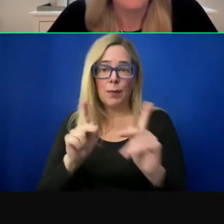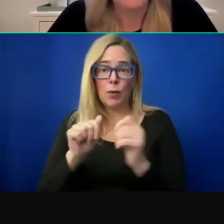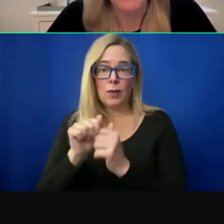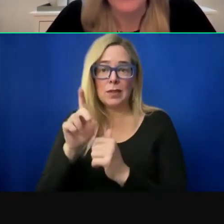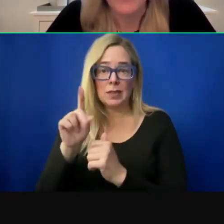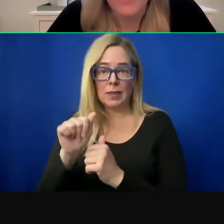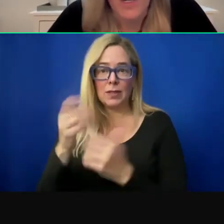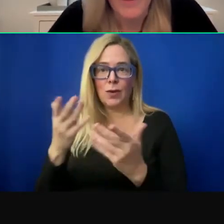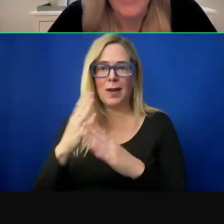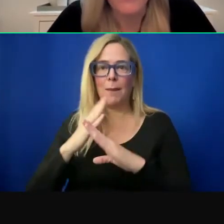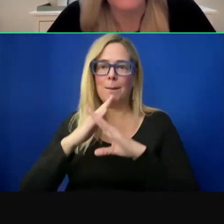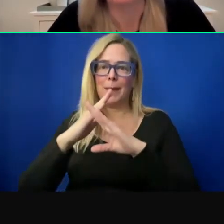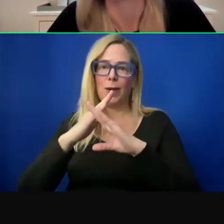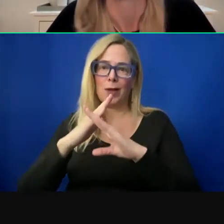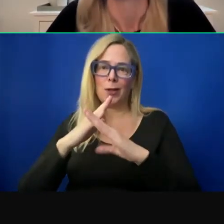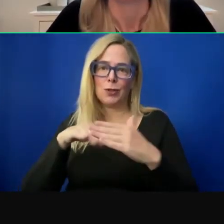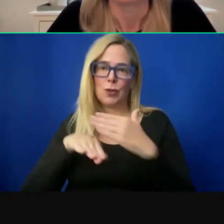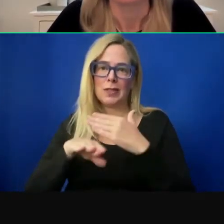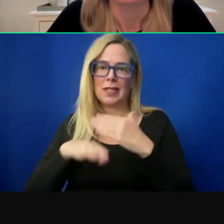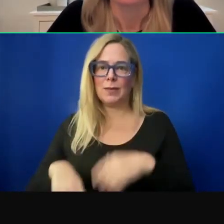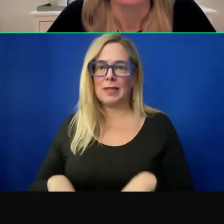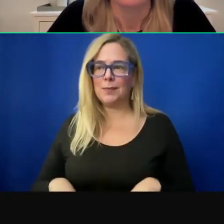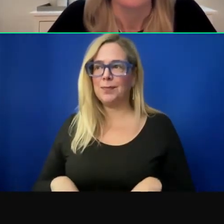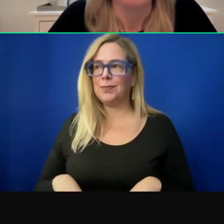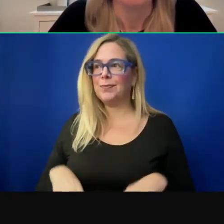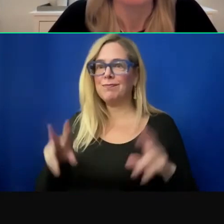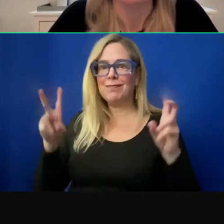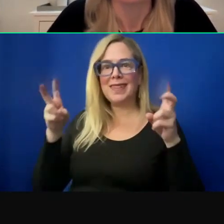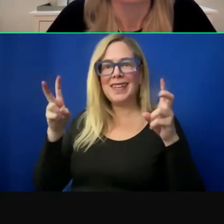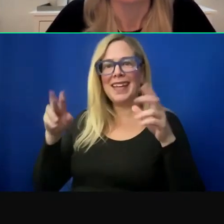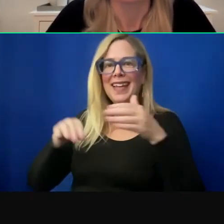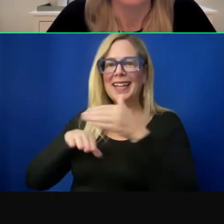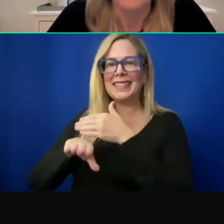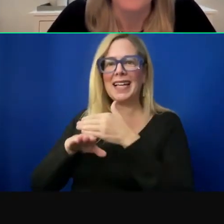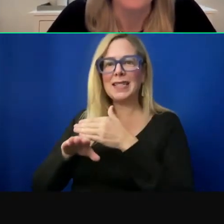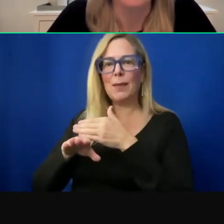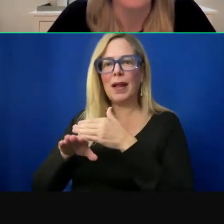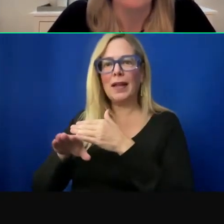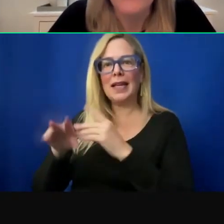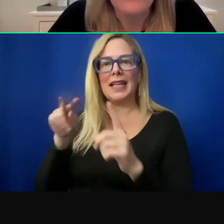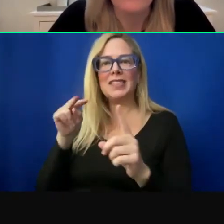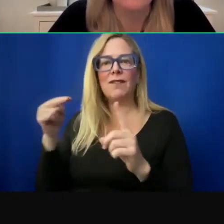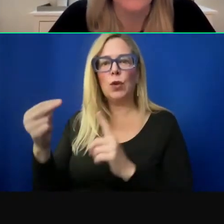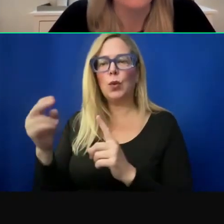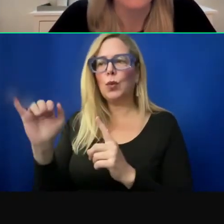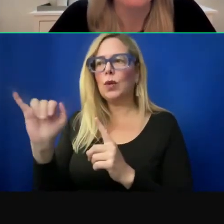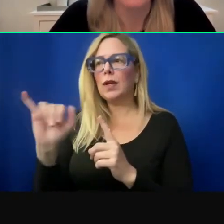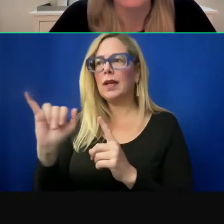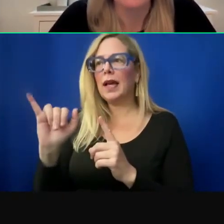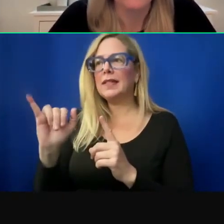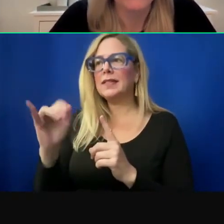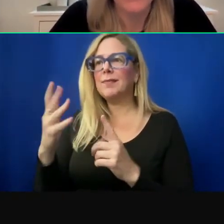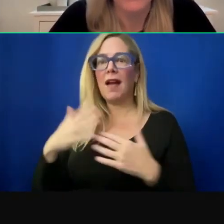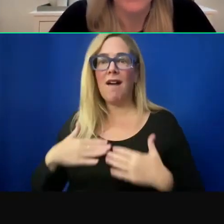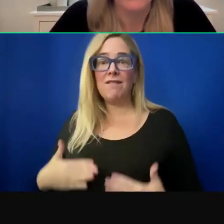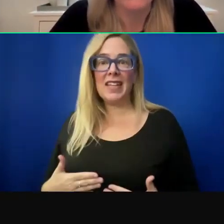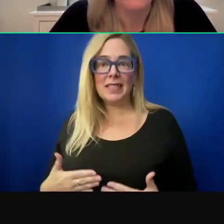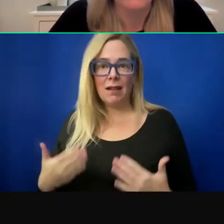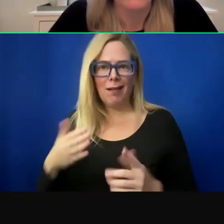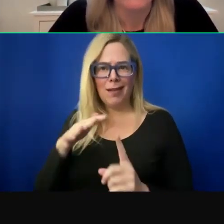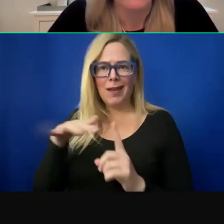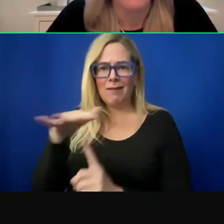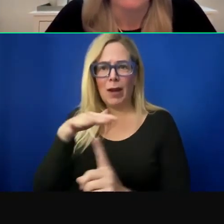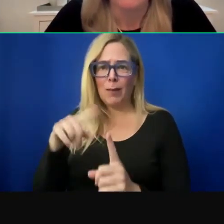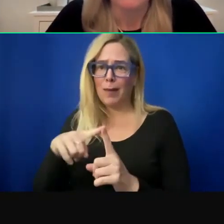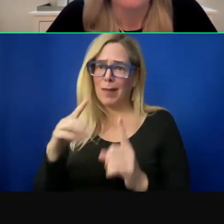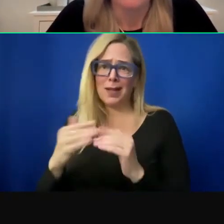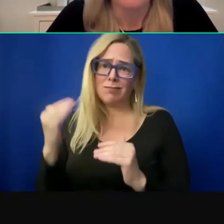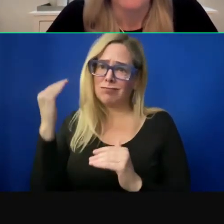Accessibility is commonly viewed as within a physical environment, but it's far beyond that.